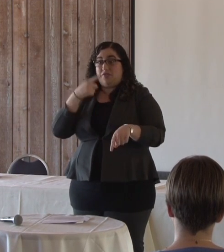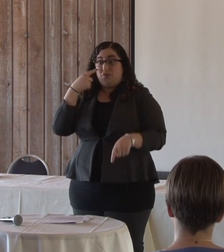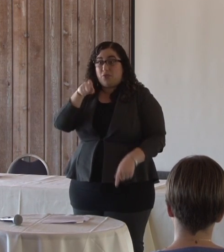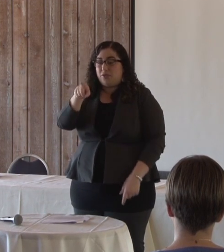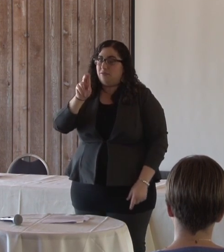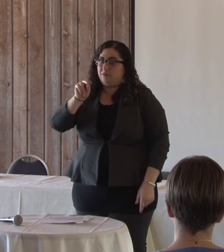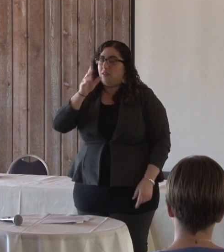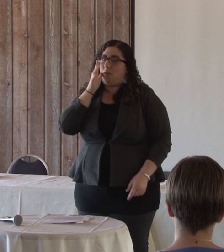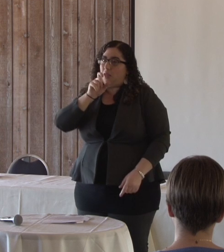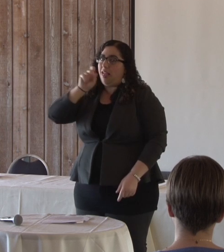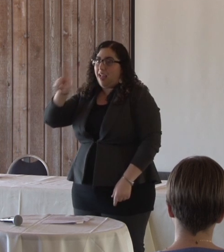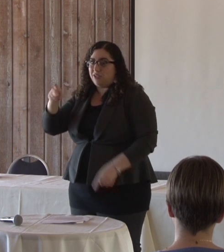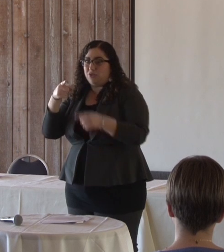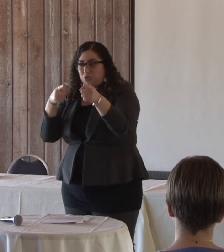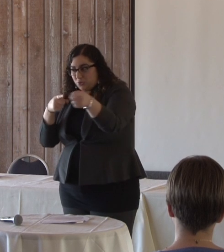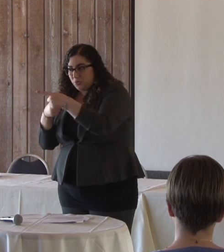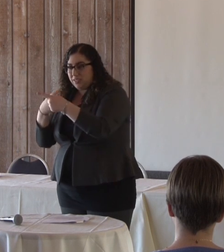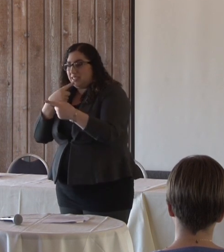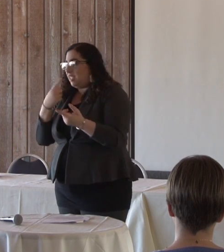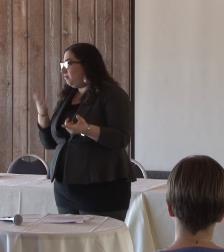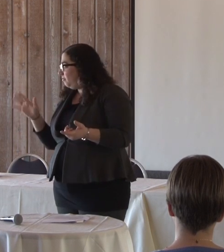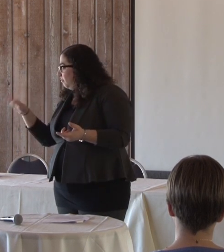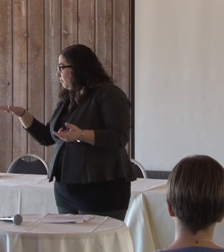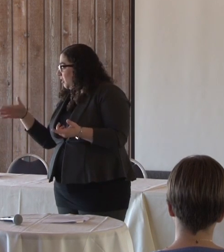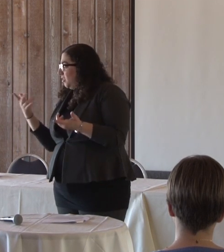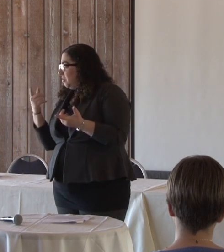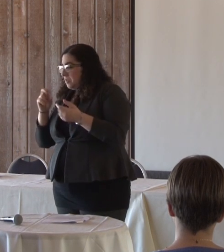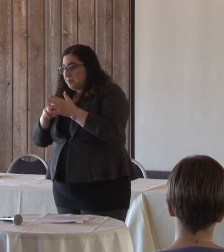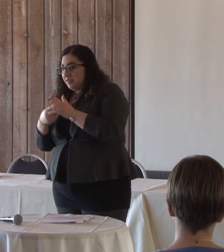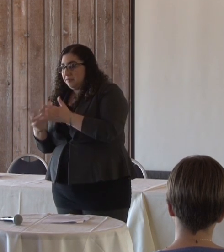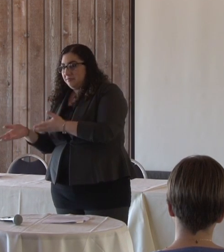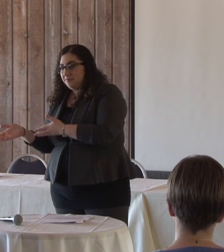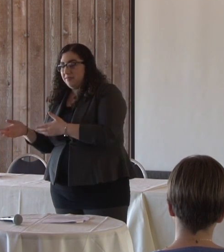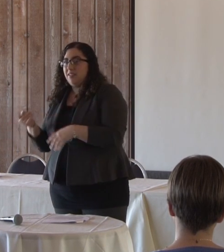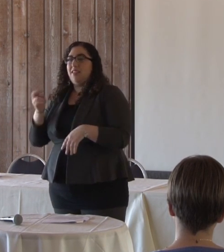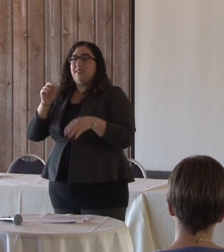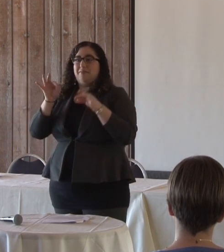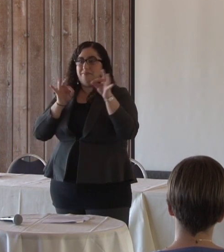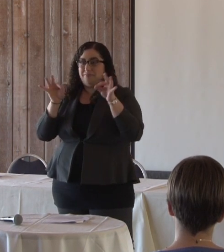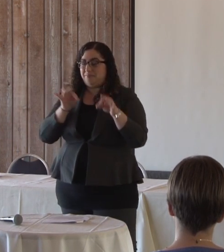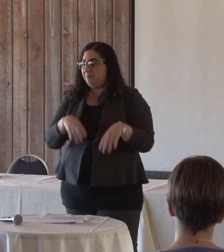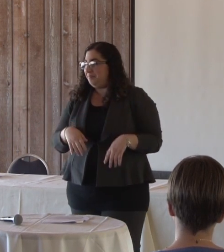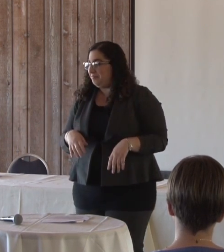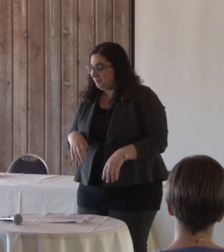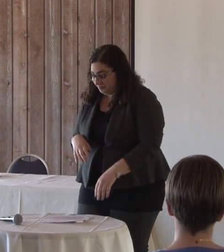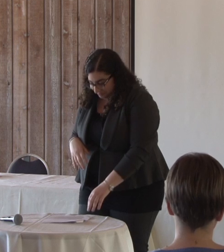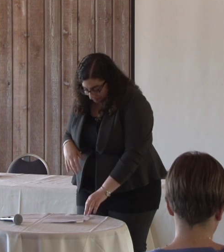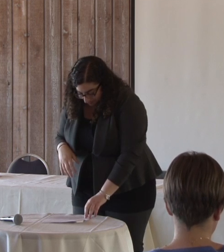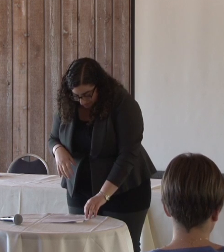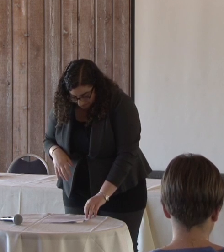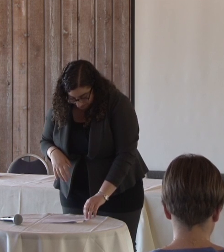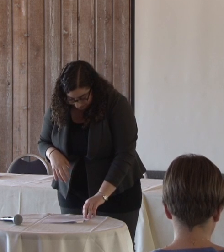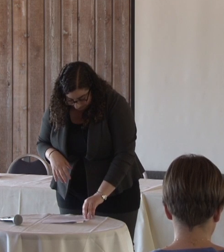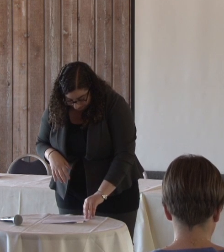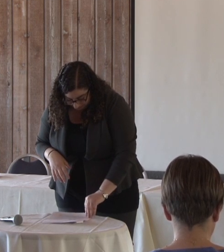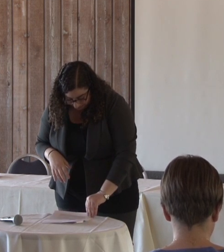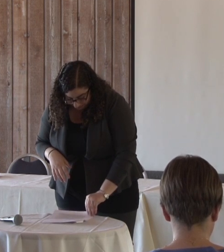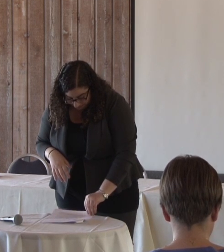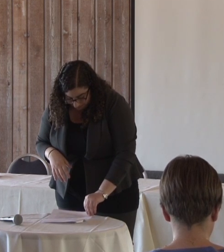person they may not understand. And the interpreter should'nt be able to answer that it should be you who are communicating with the deaf patient and letting